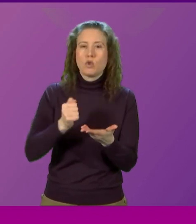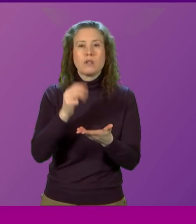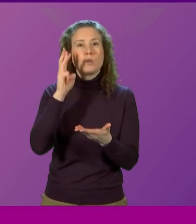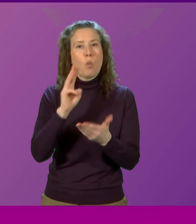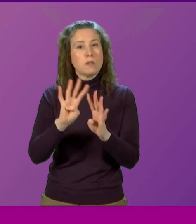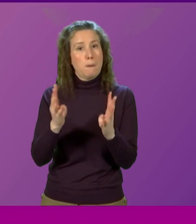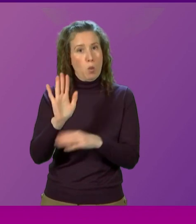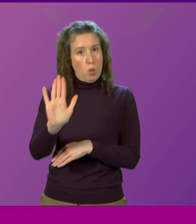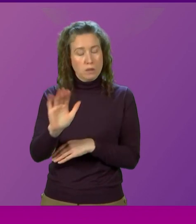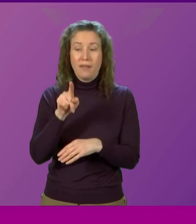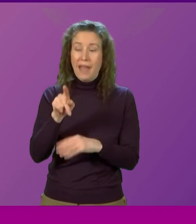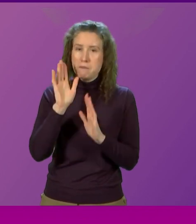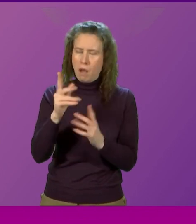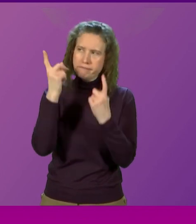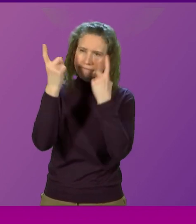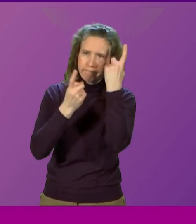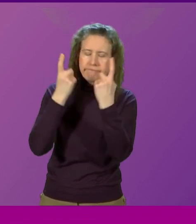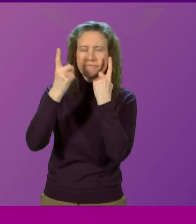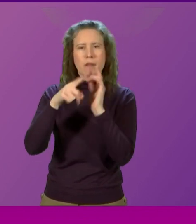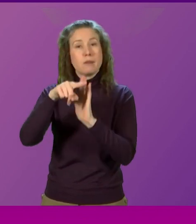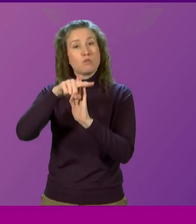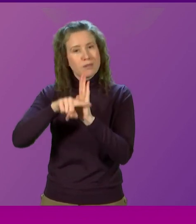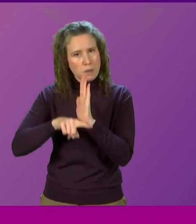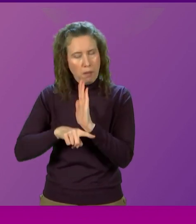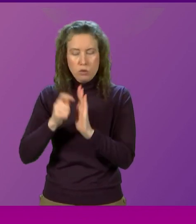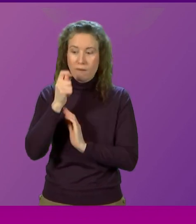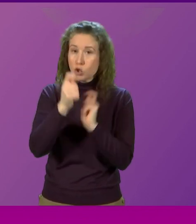its decision must be taken with due regard to the principles of charging for water services,